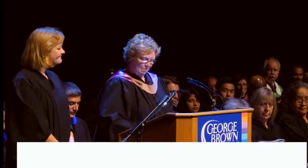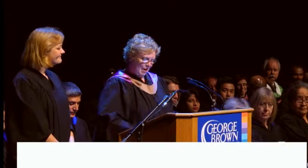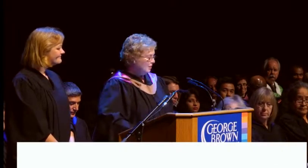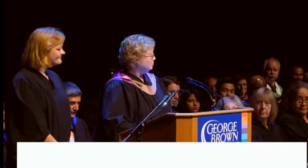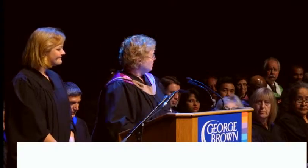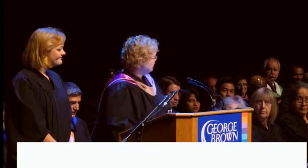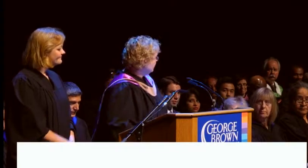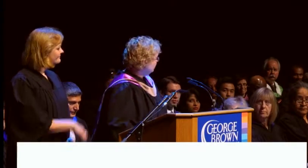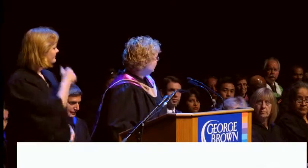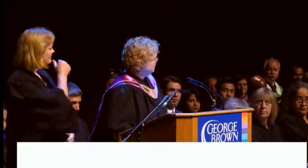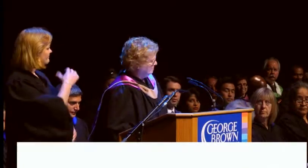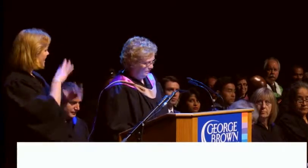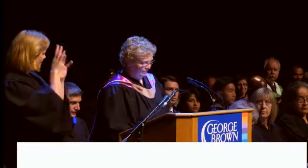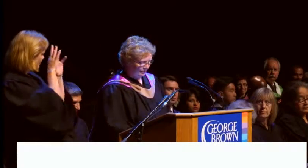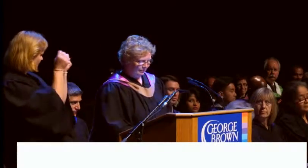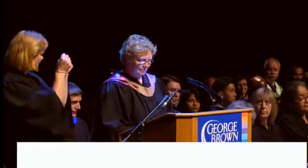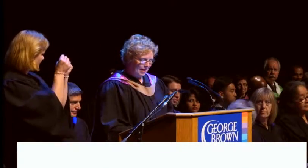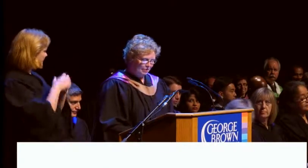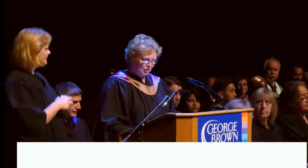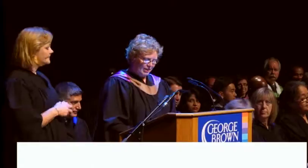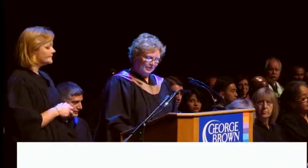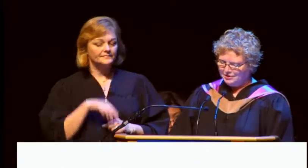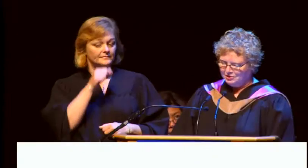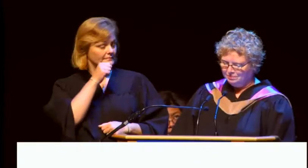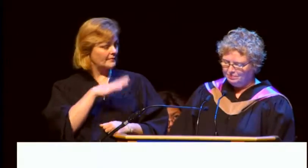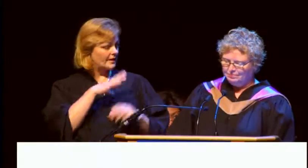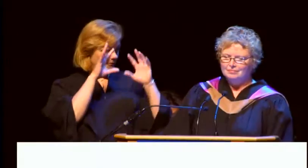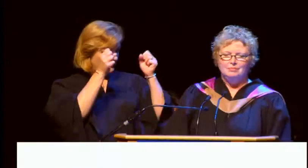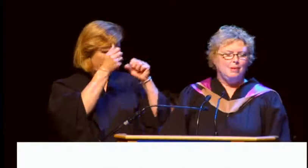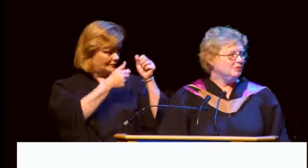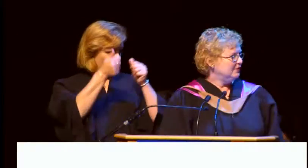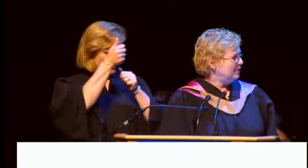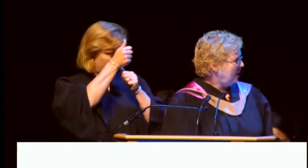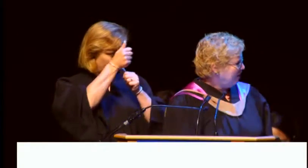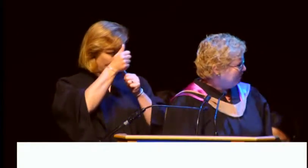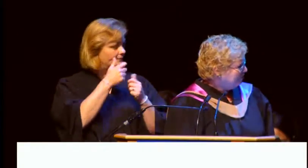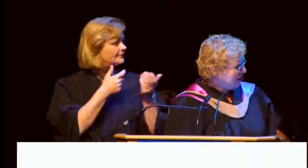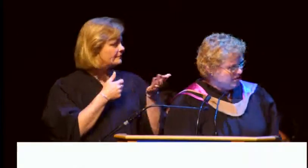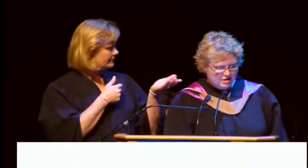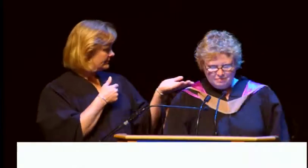MADAME PRESIDENT, MADAME CHANCELLOR, MEMBERS OF THE PLATFORM PARTY,